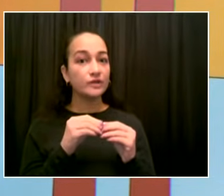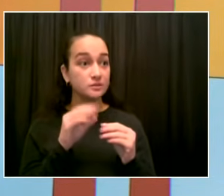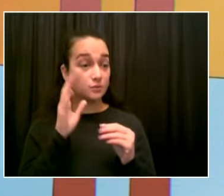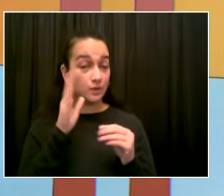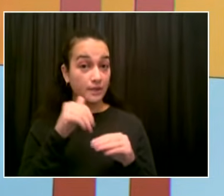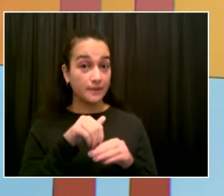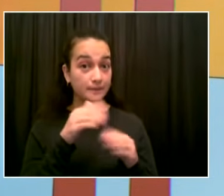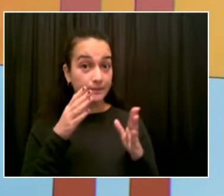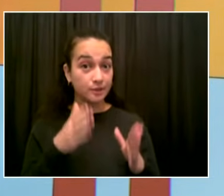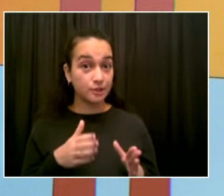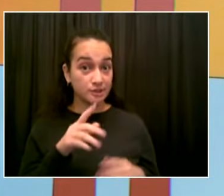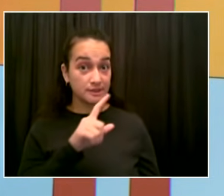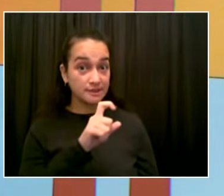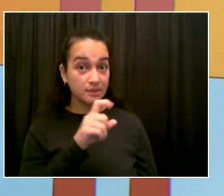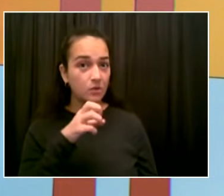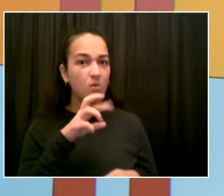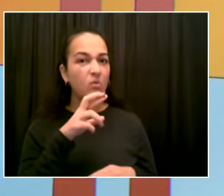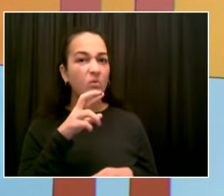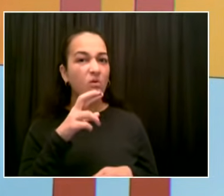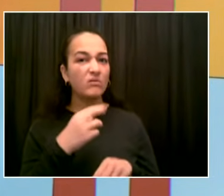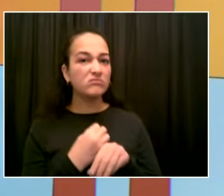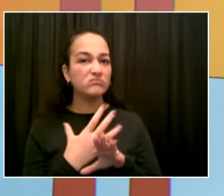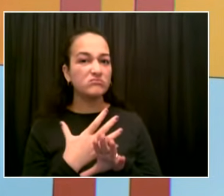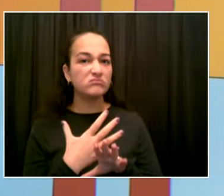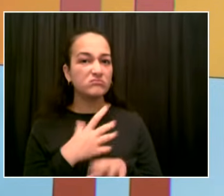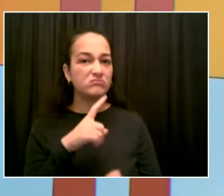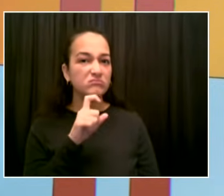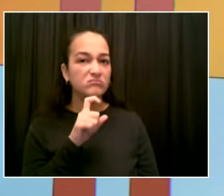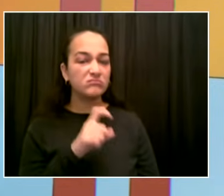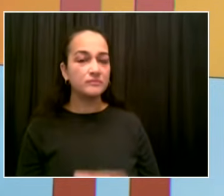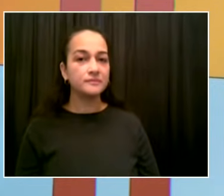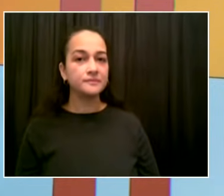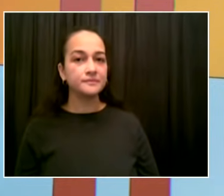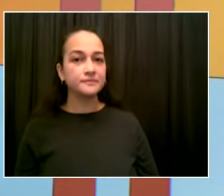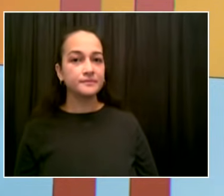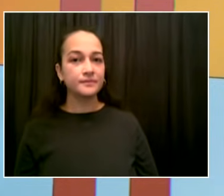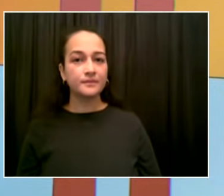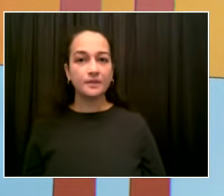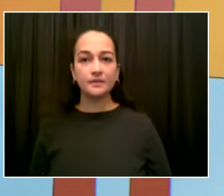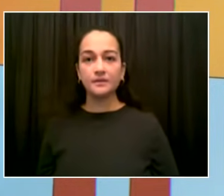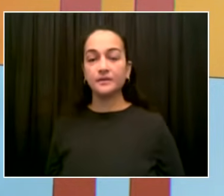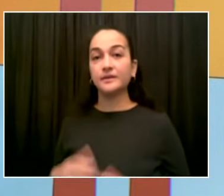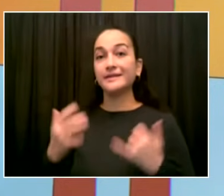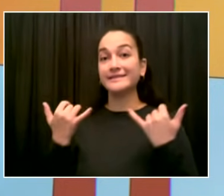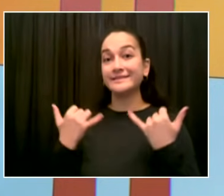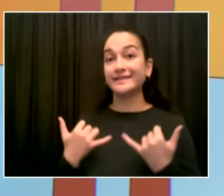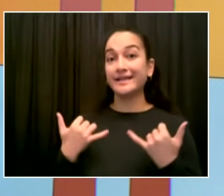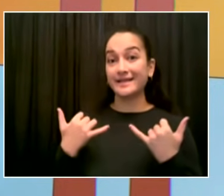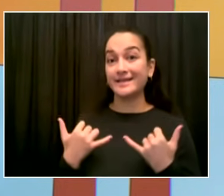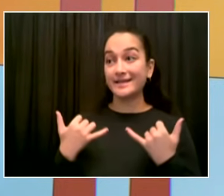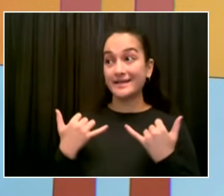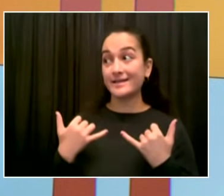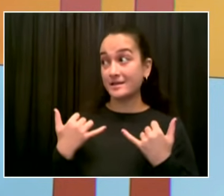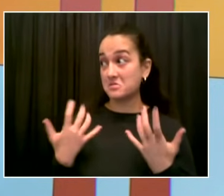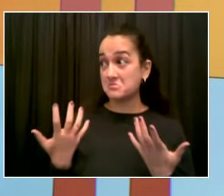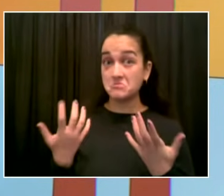UPDATES? I THINK WE'VE GOT A GREAT SYEMST GIONG HERE. I'VE HARED FROM A LOT OF